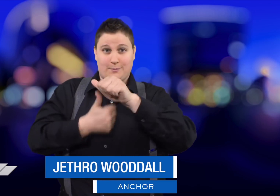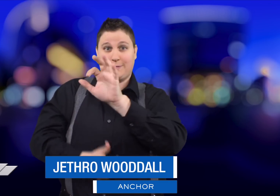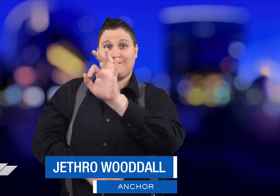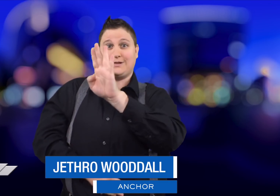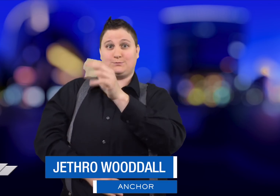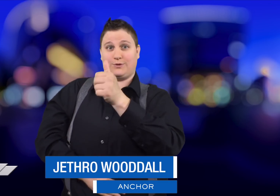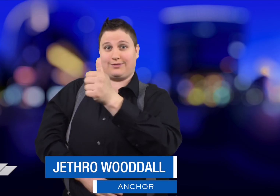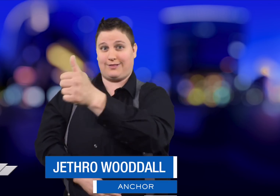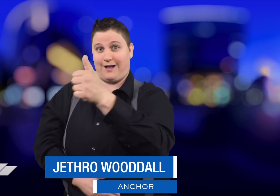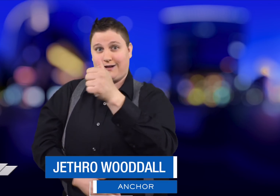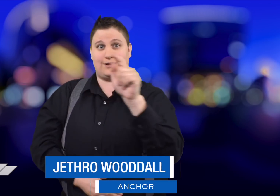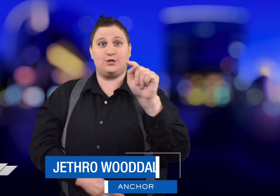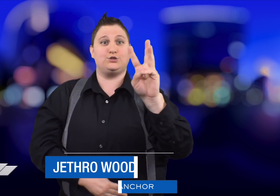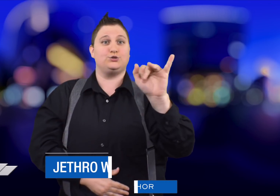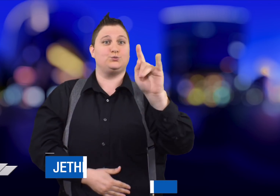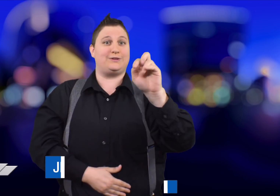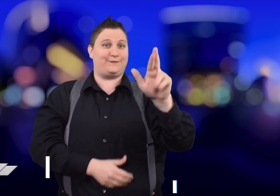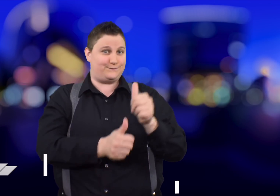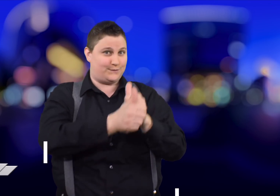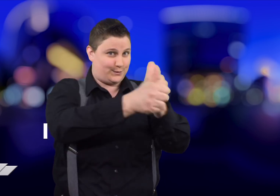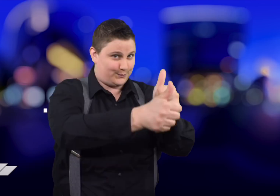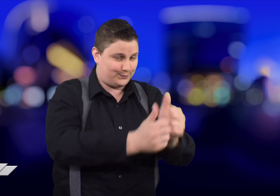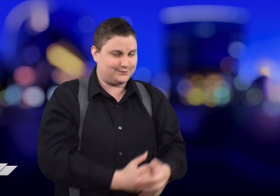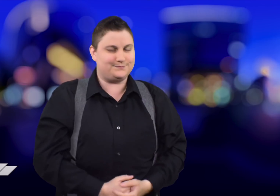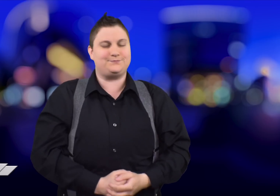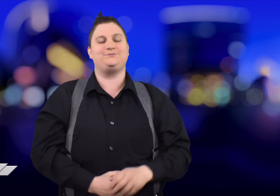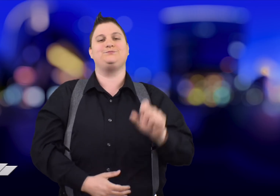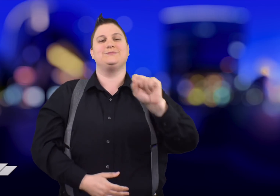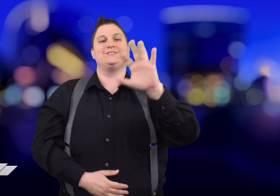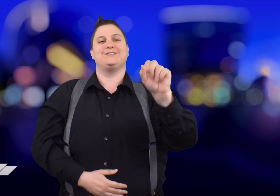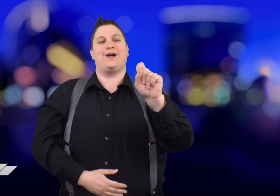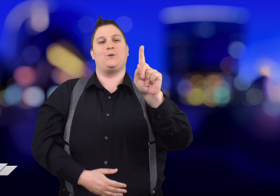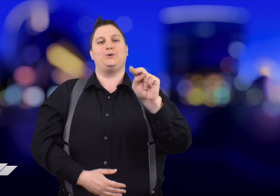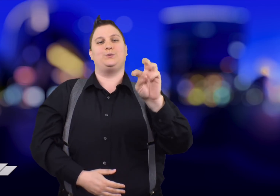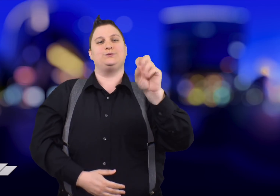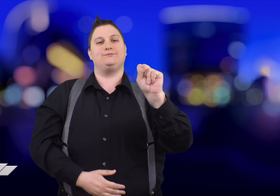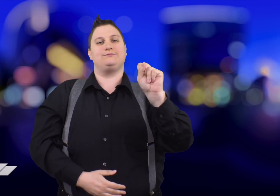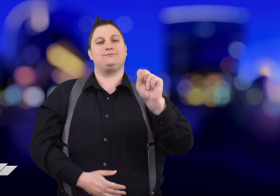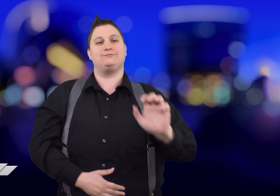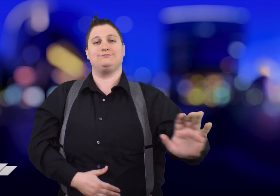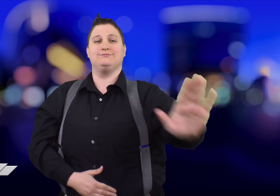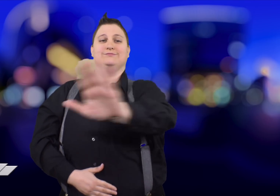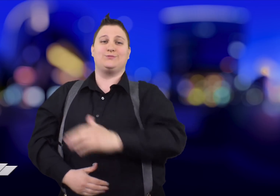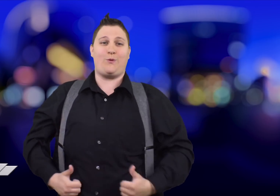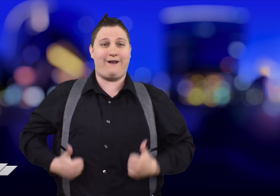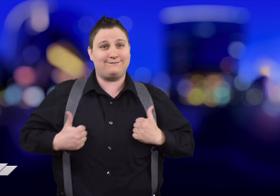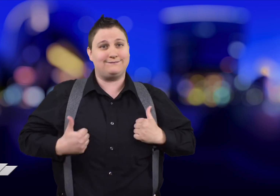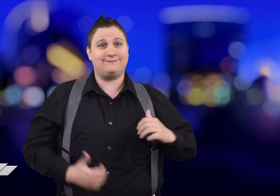Remember to like us on Facebook and follow us on Twitter. Sign1News. Your life.